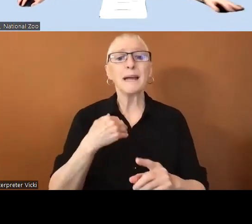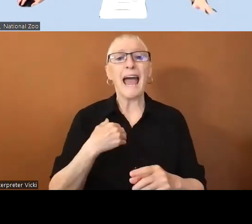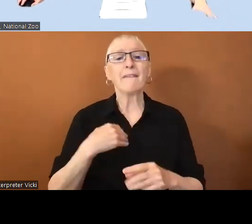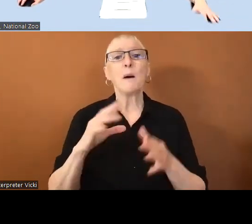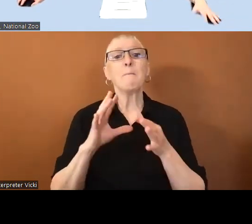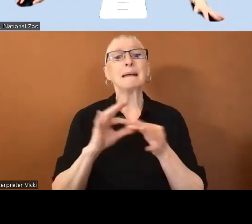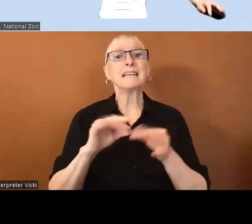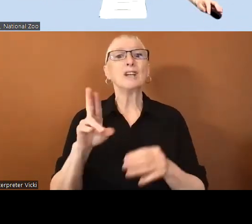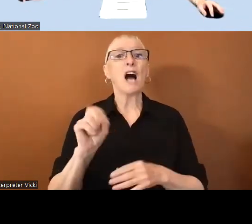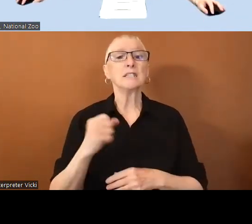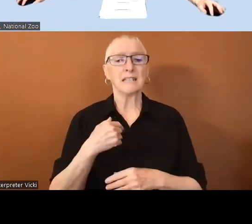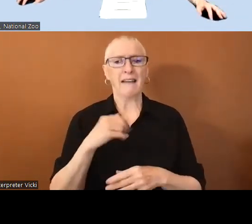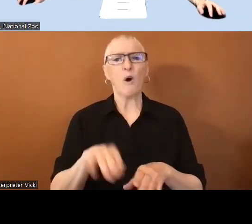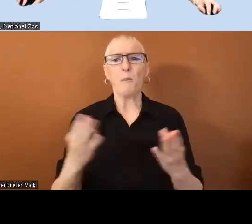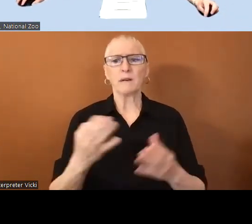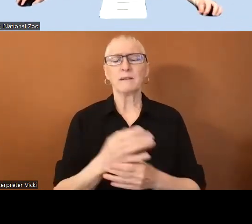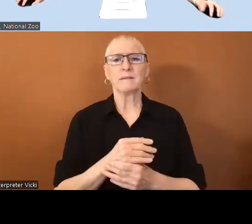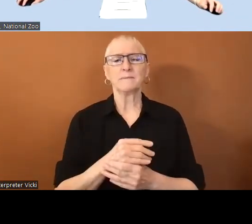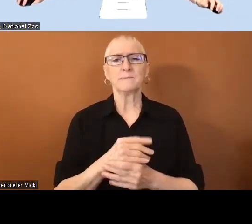but first let's take a look at the answer to your polls.